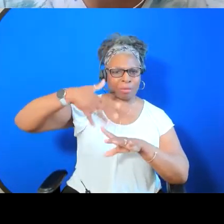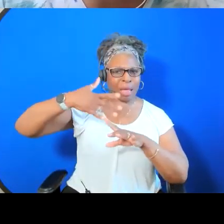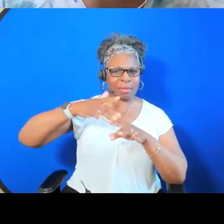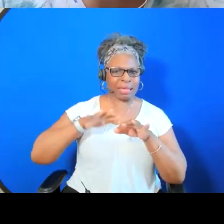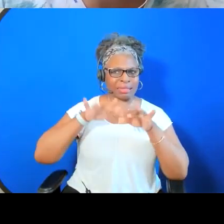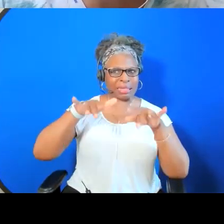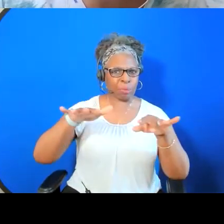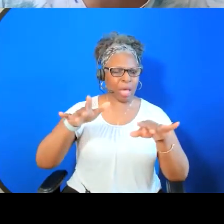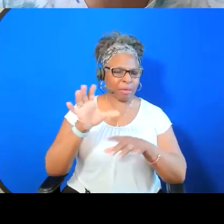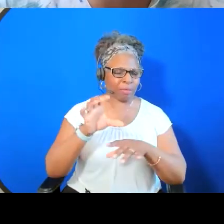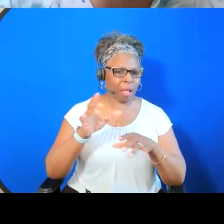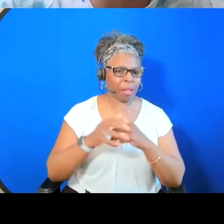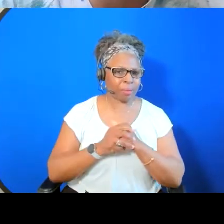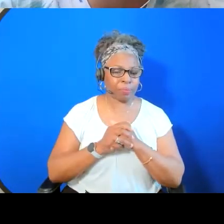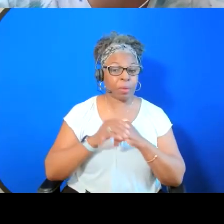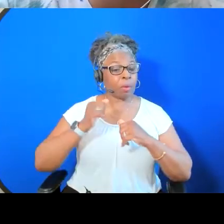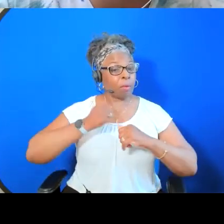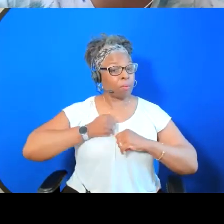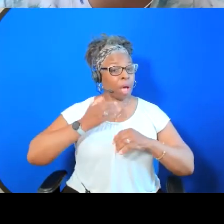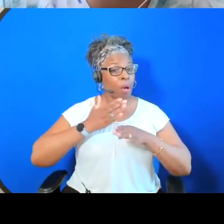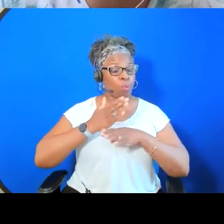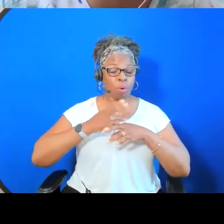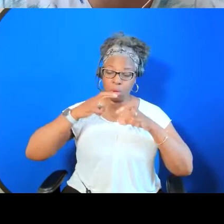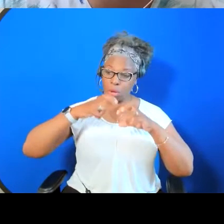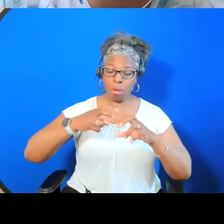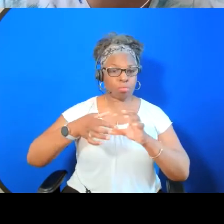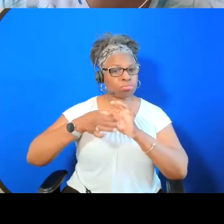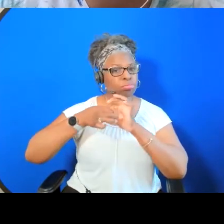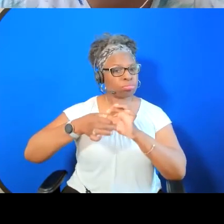And so, my work explores relationship between art and politics.